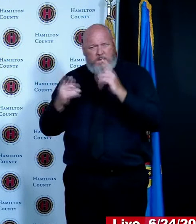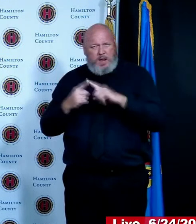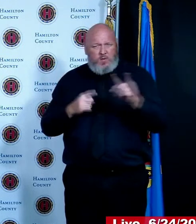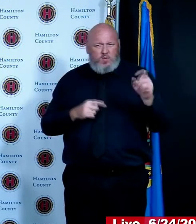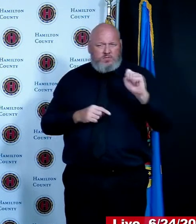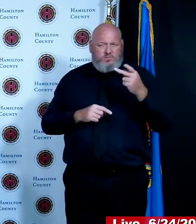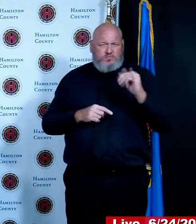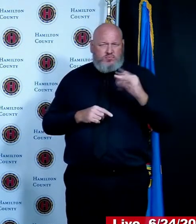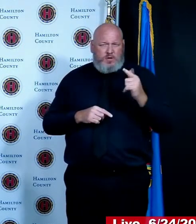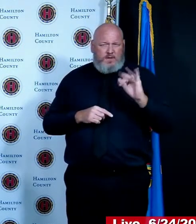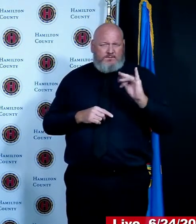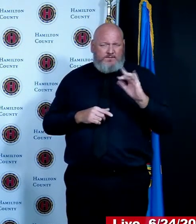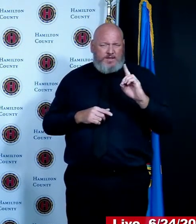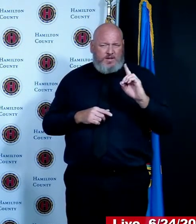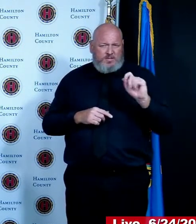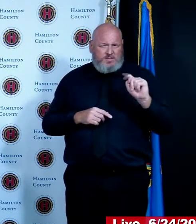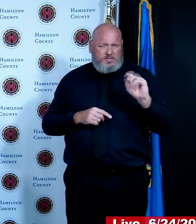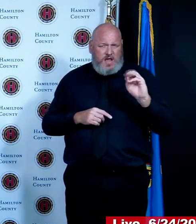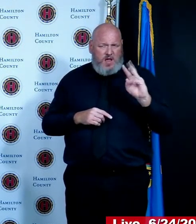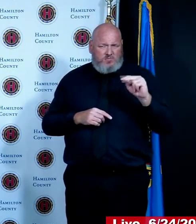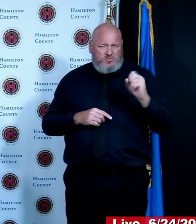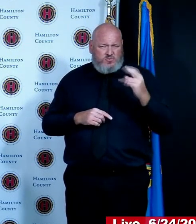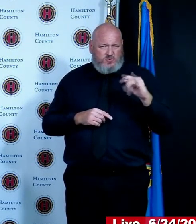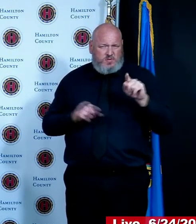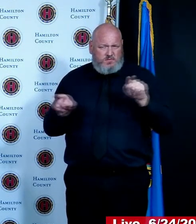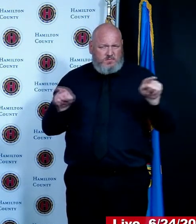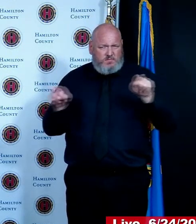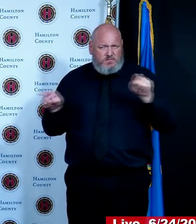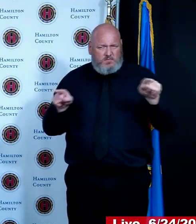areas in particular is there a reason or have you been able to isolate that so